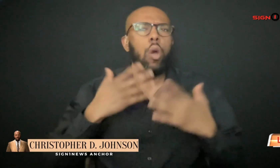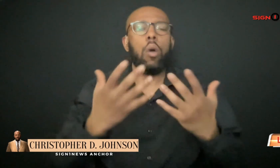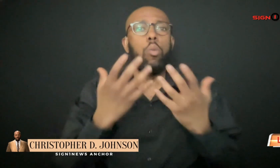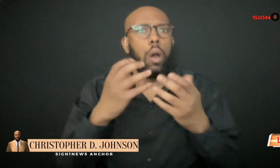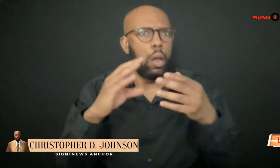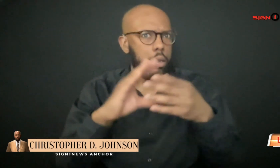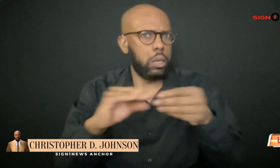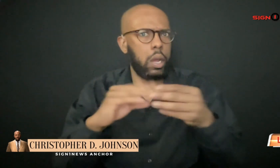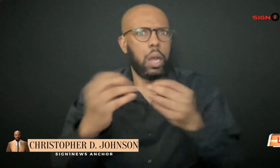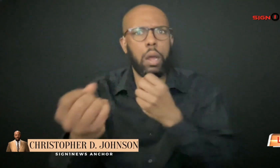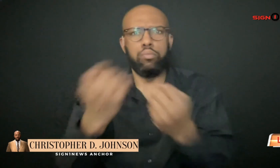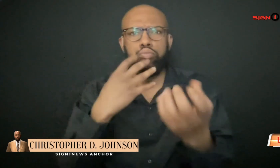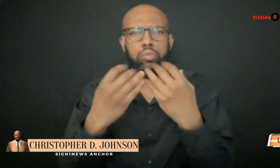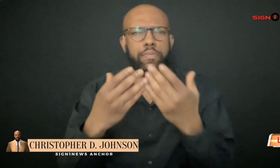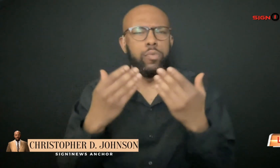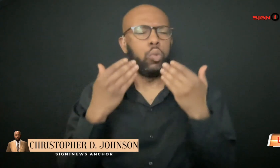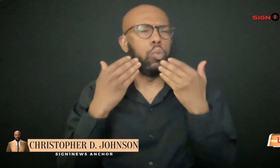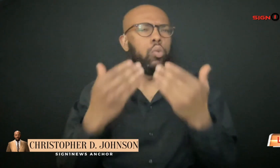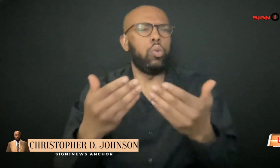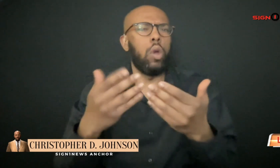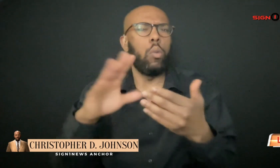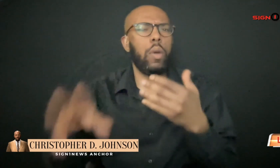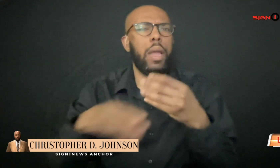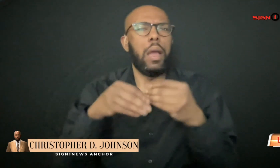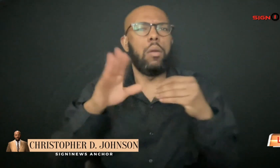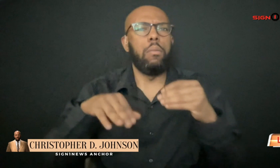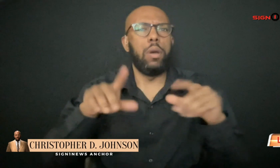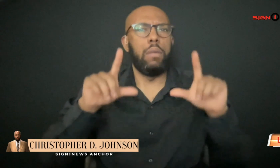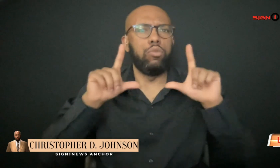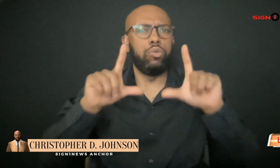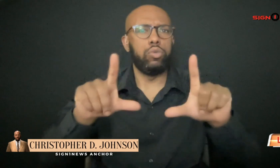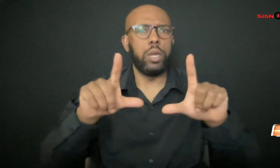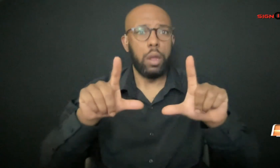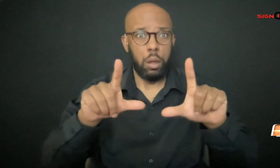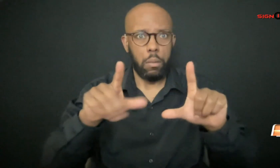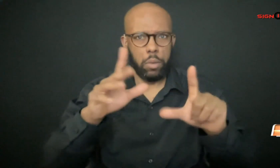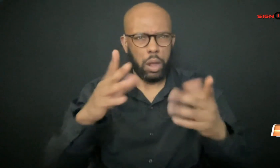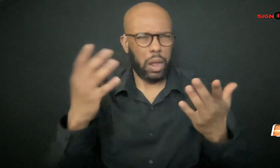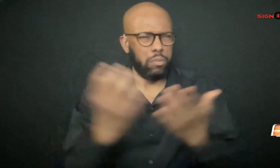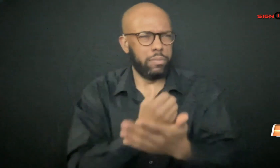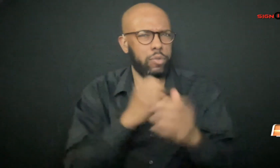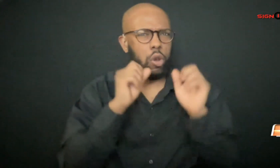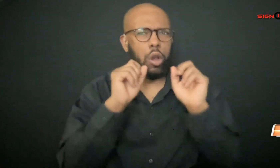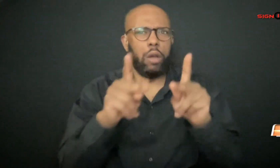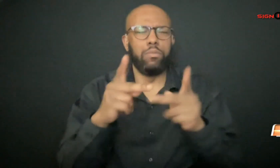if you post an interesting comment about this update we may add it at the bottom of the screen